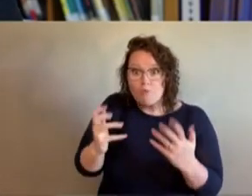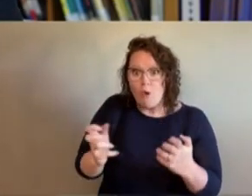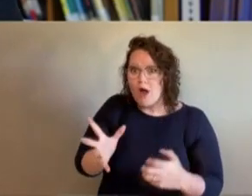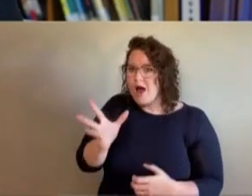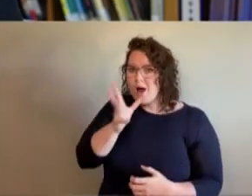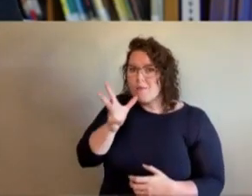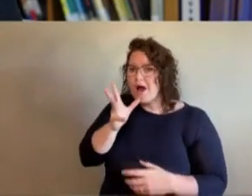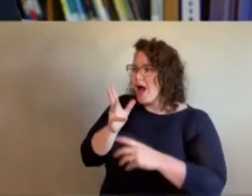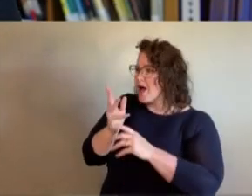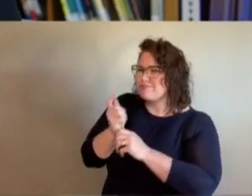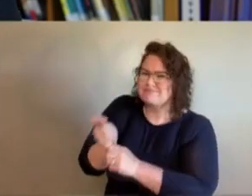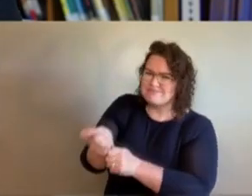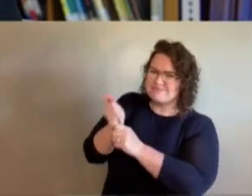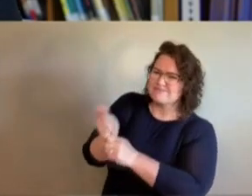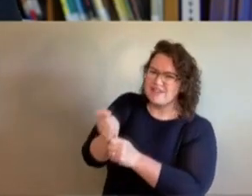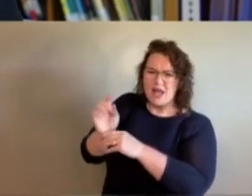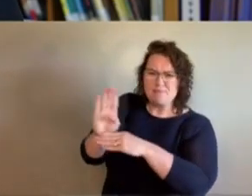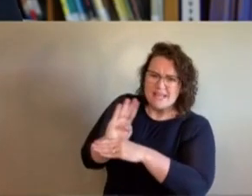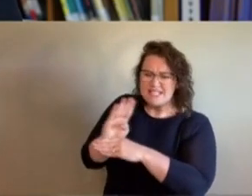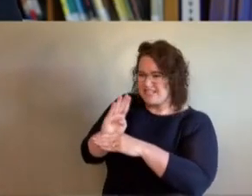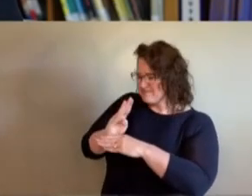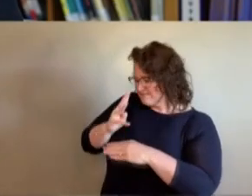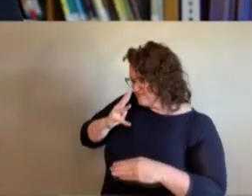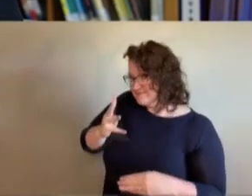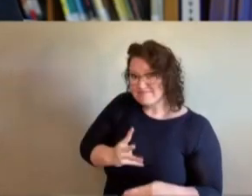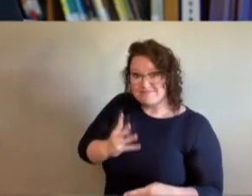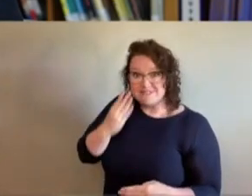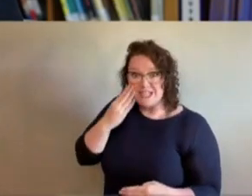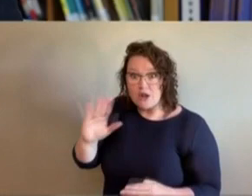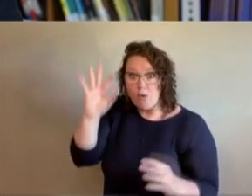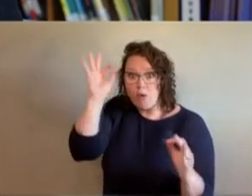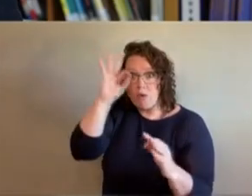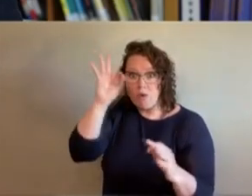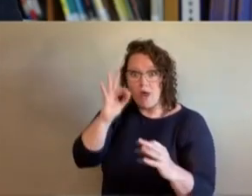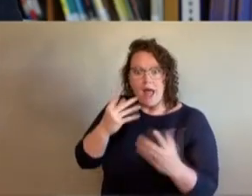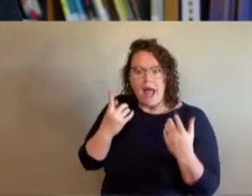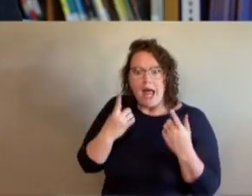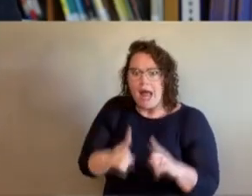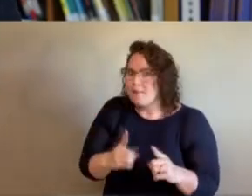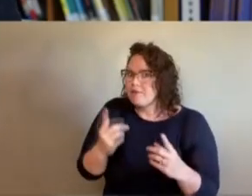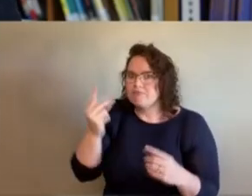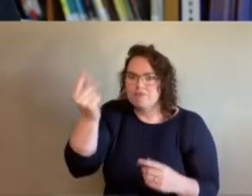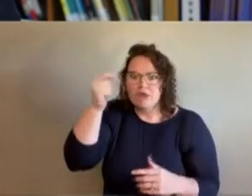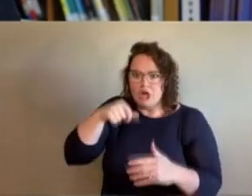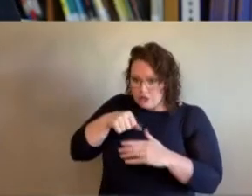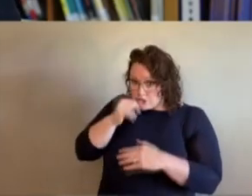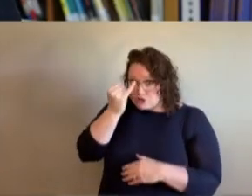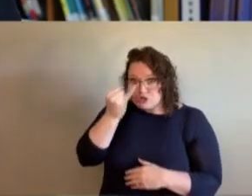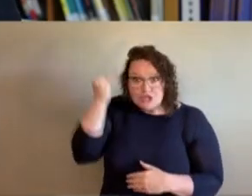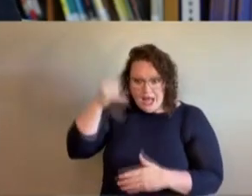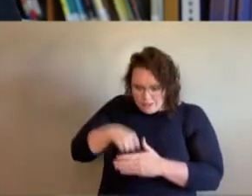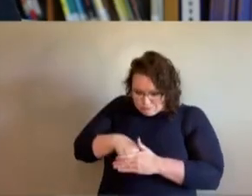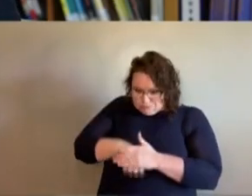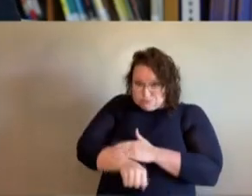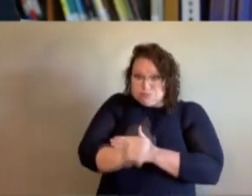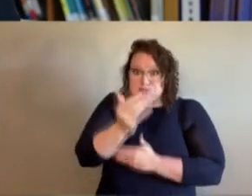I guess it felt right. Jackie laroo wanted out right then and there, his mom got busy